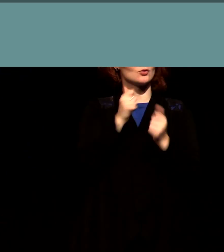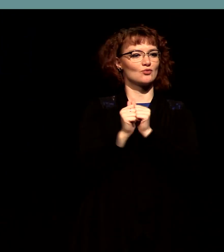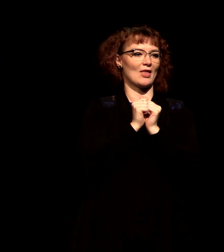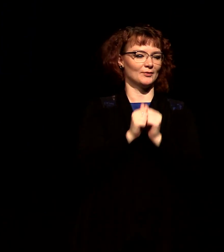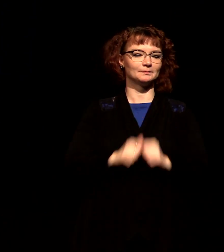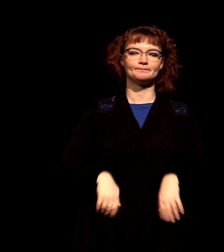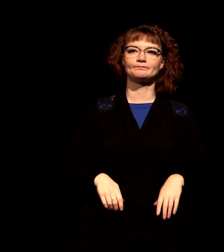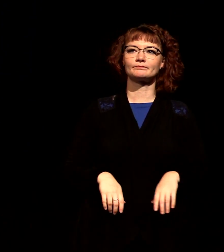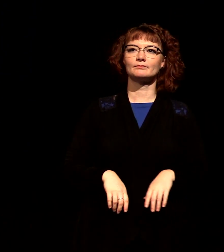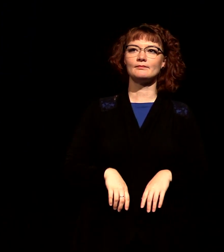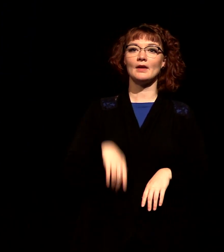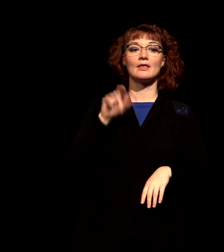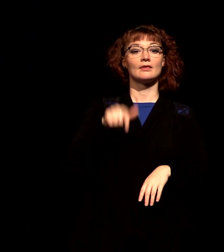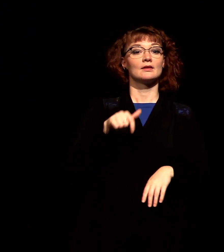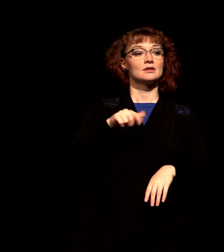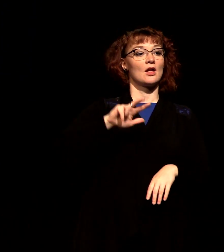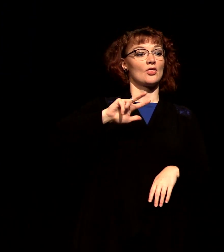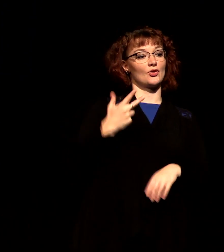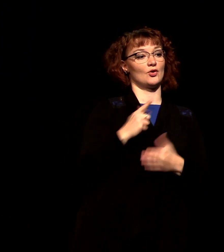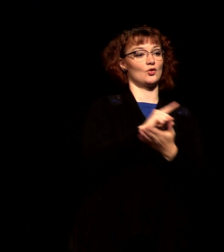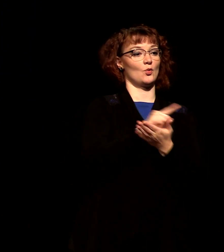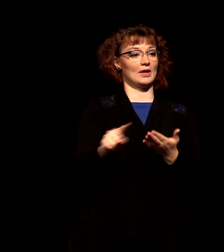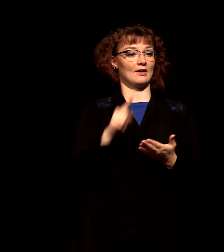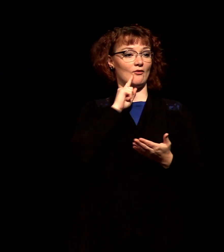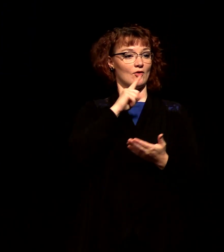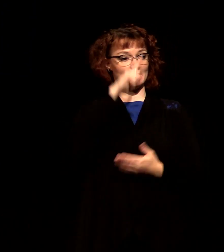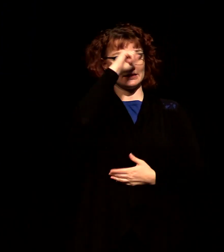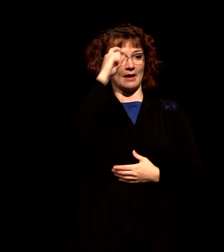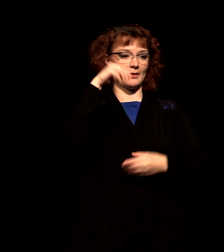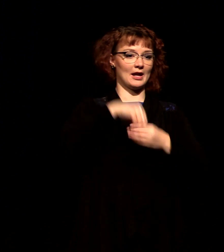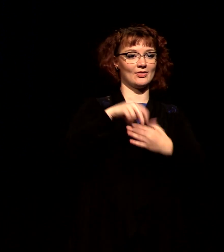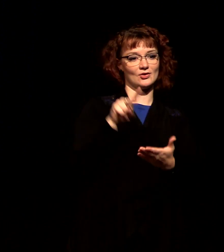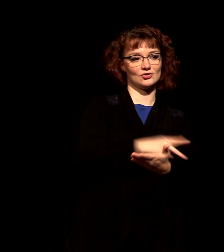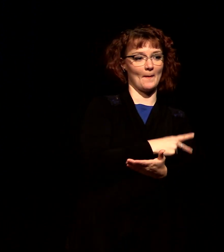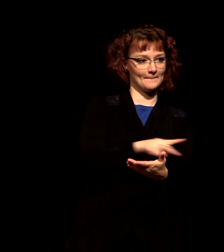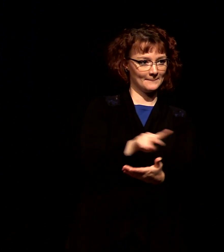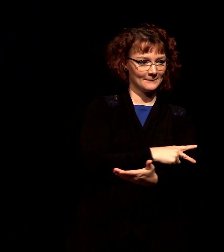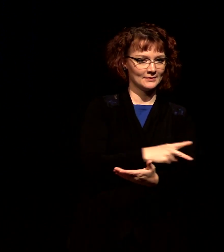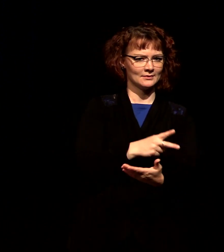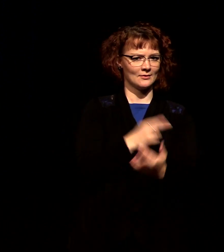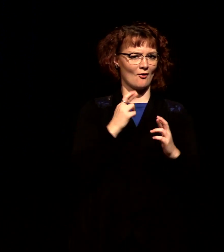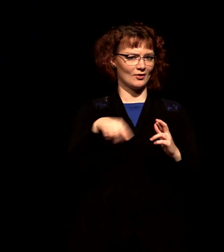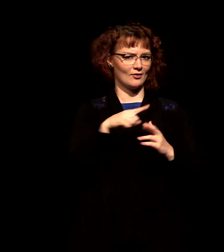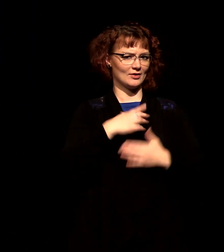This is week three in our summer in the Psalms series. I hope that you've been enjoying it last week Laura did an